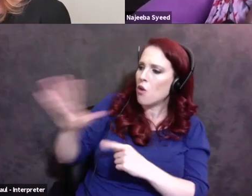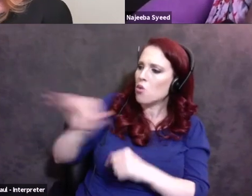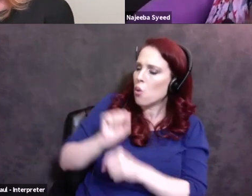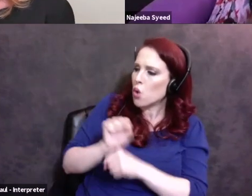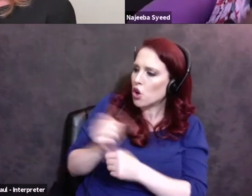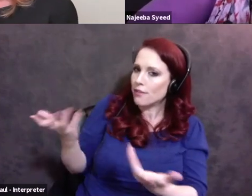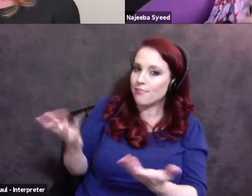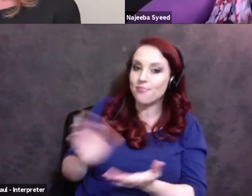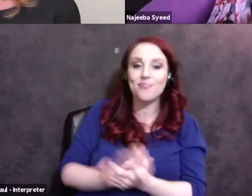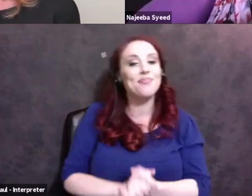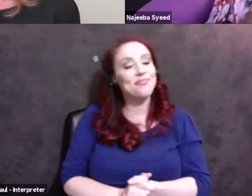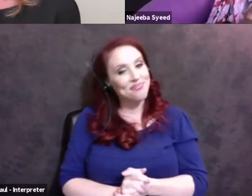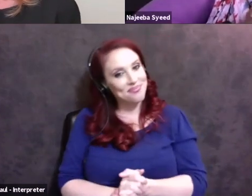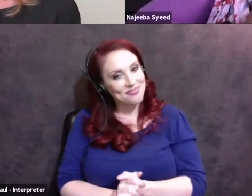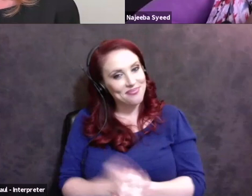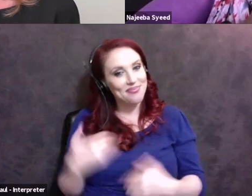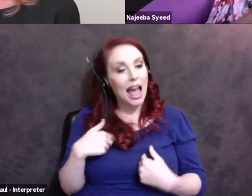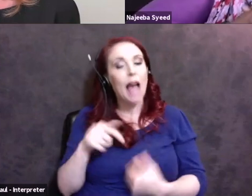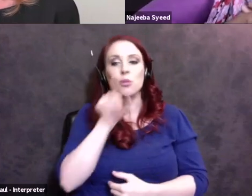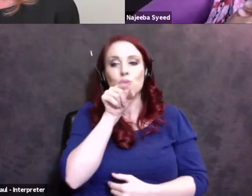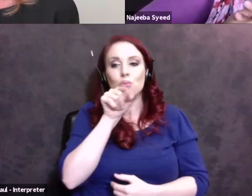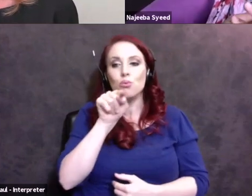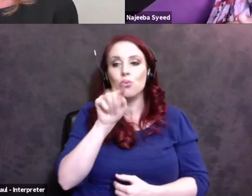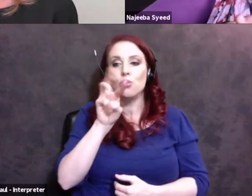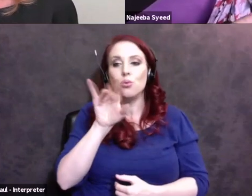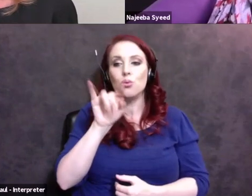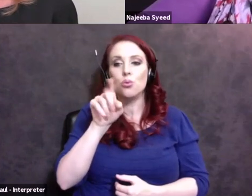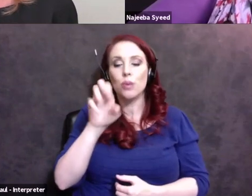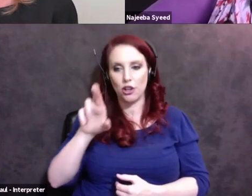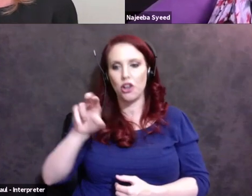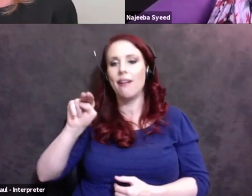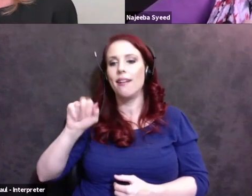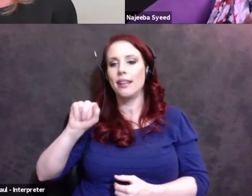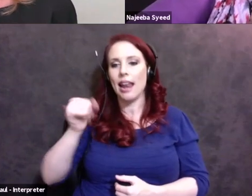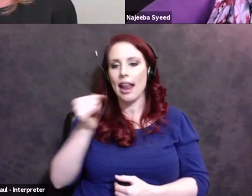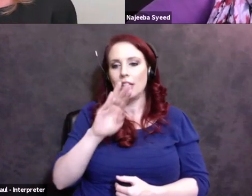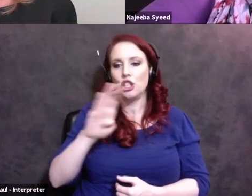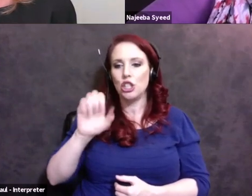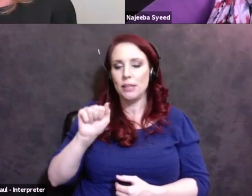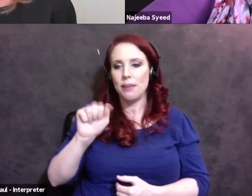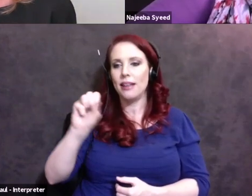I am on Twitter @najeebasyeed and there is my website Najeeba.com.